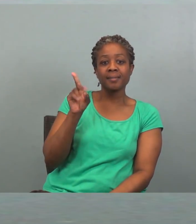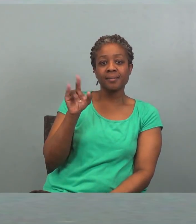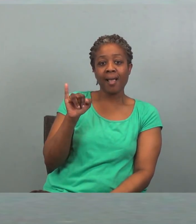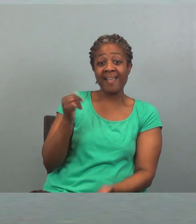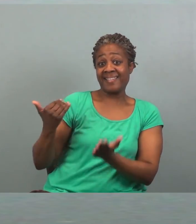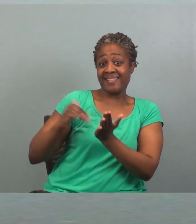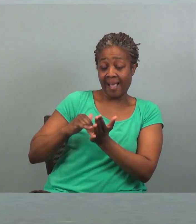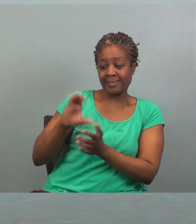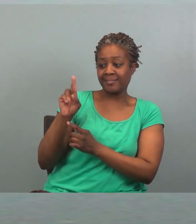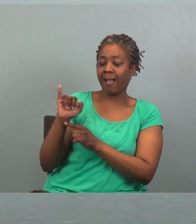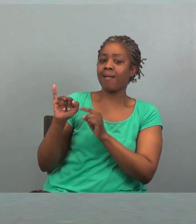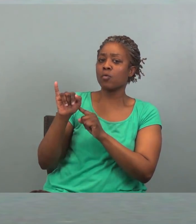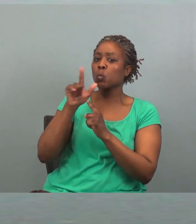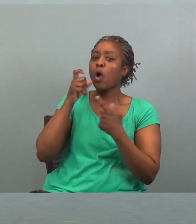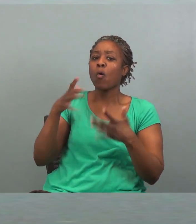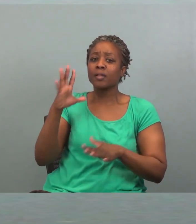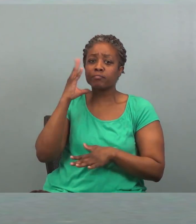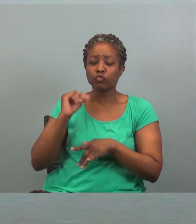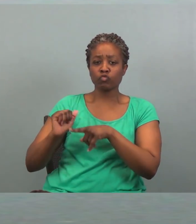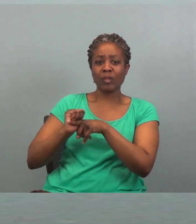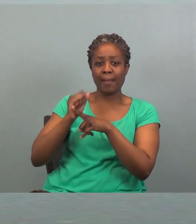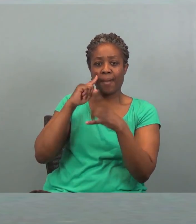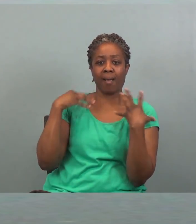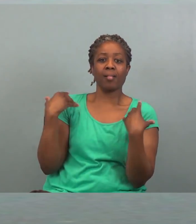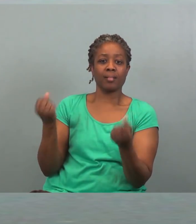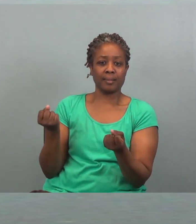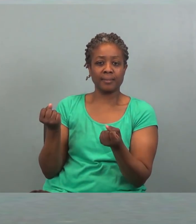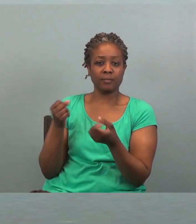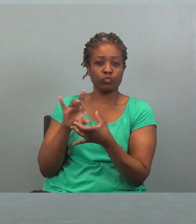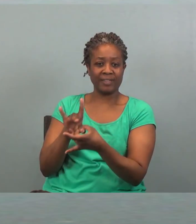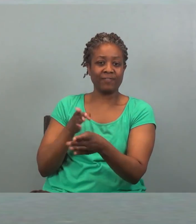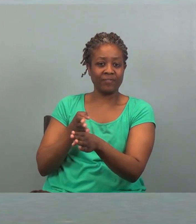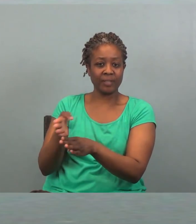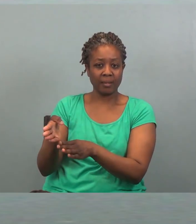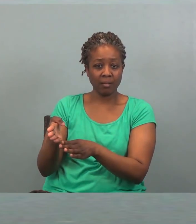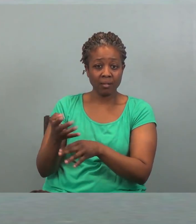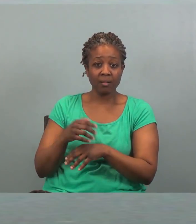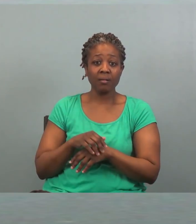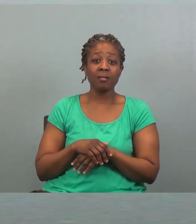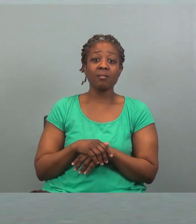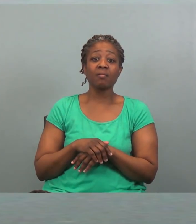would be to bring in a CDI - namely, one who has already been trained in working within the mental health field.